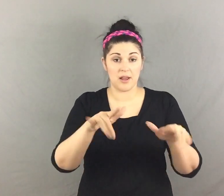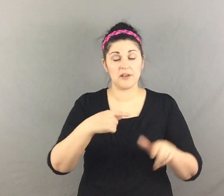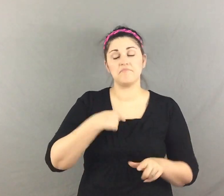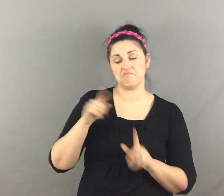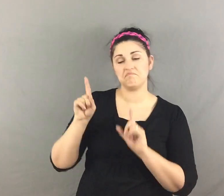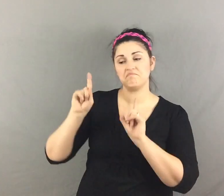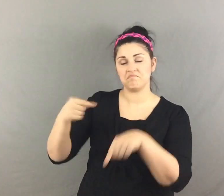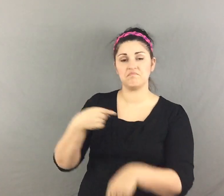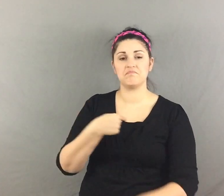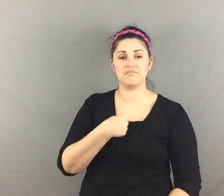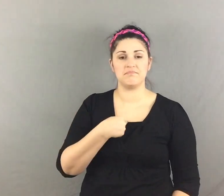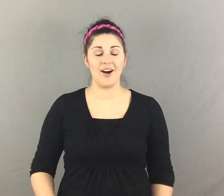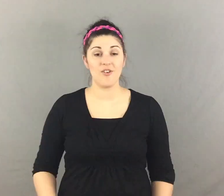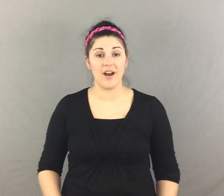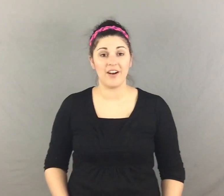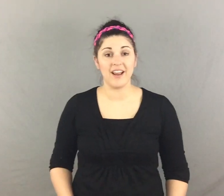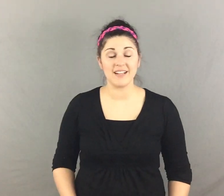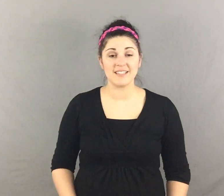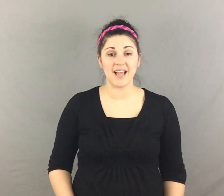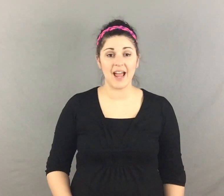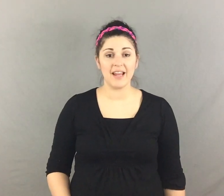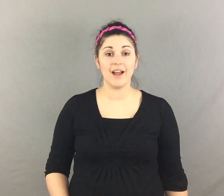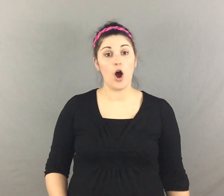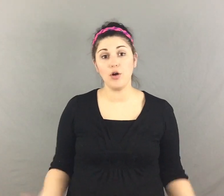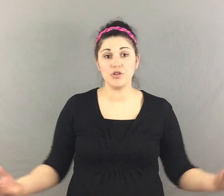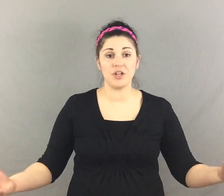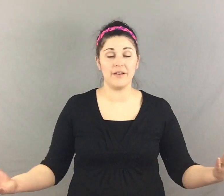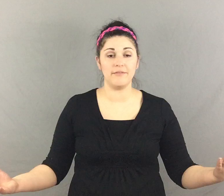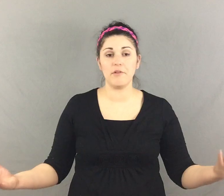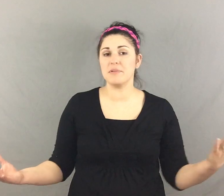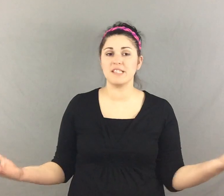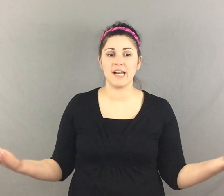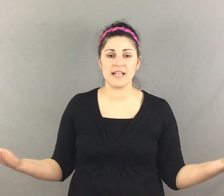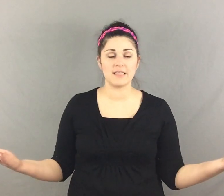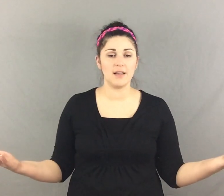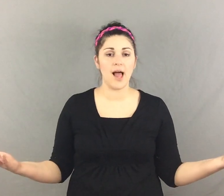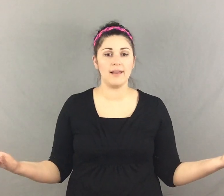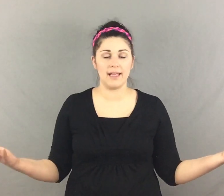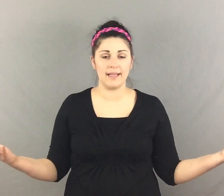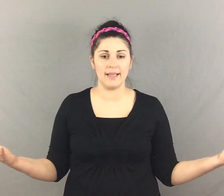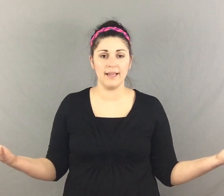Okay. All right. Our next sign ocean. We'd been sending this a lot lately,